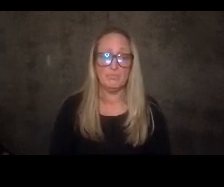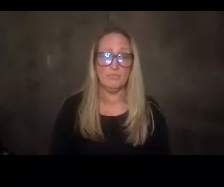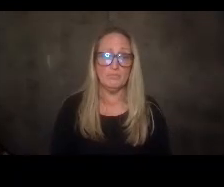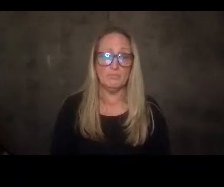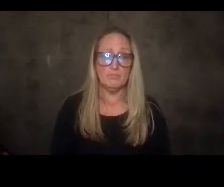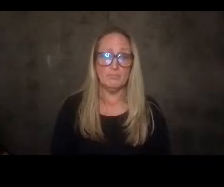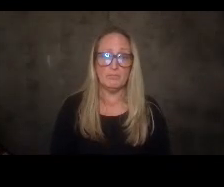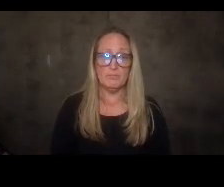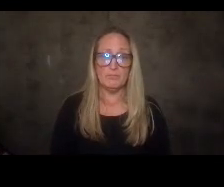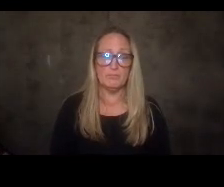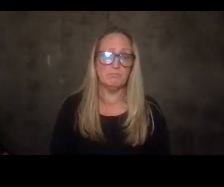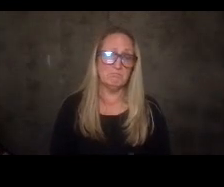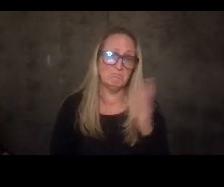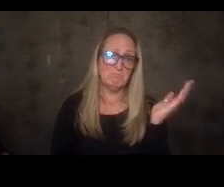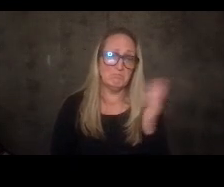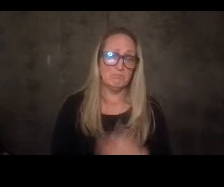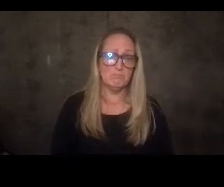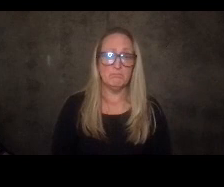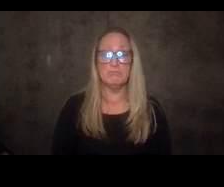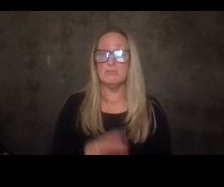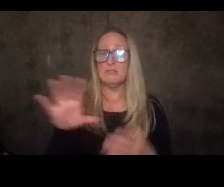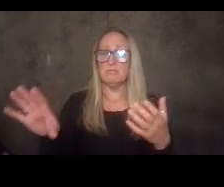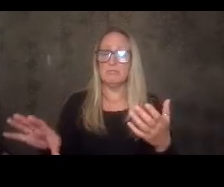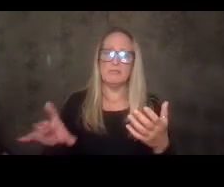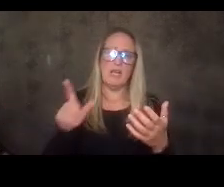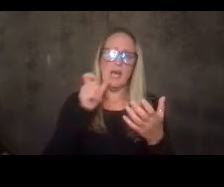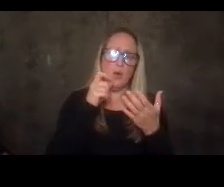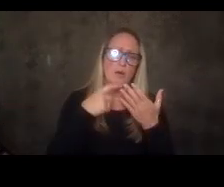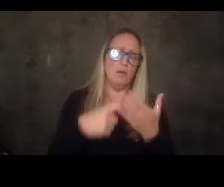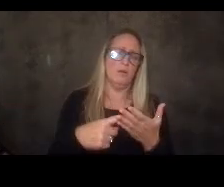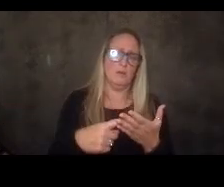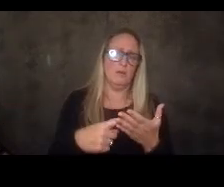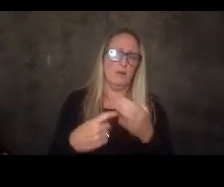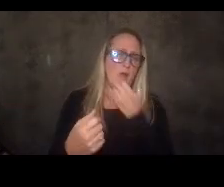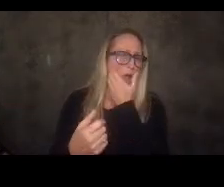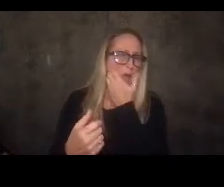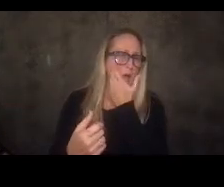OK, so to insert an image I won't go over, but let's just have one.